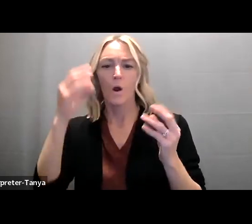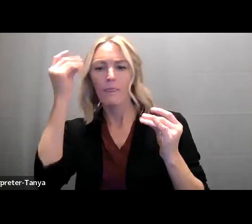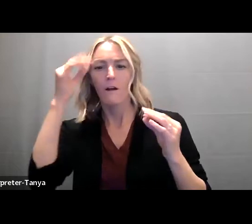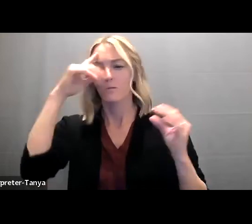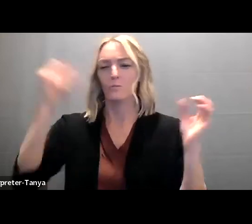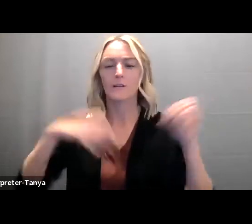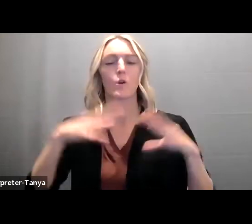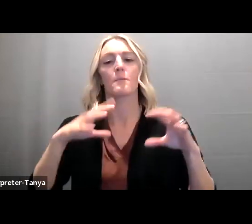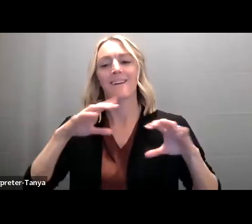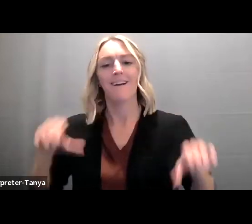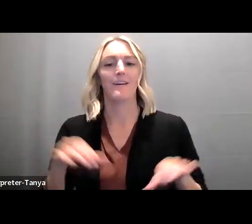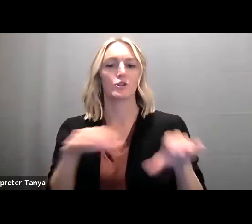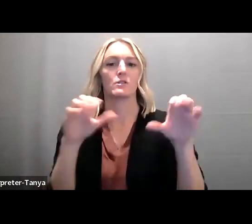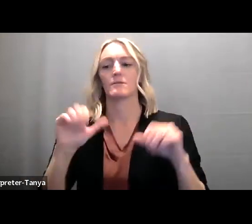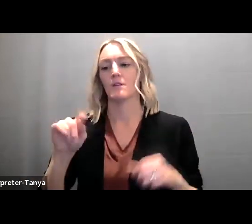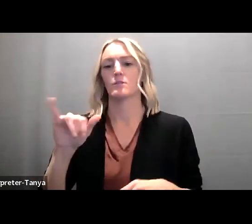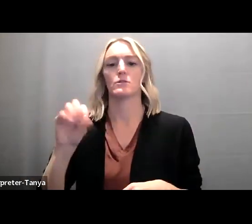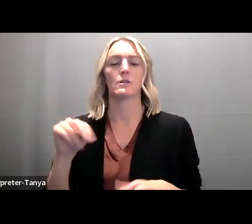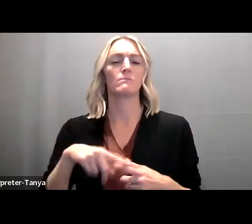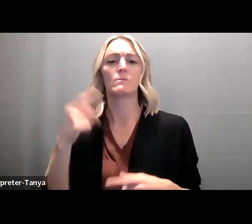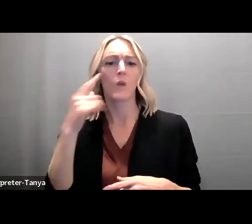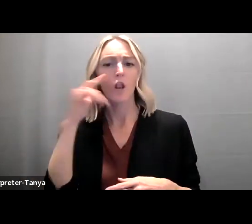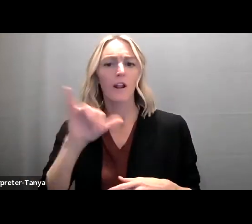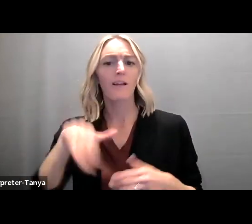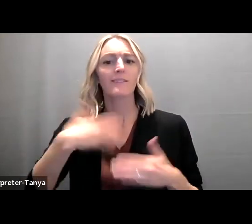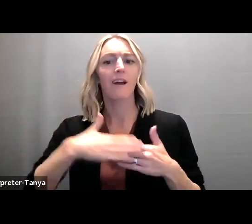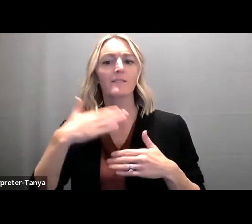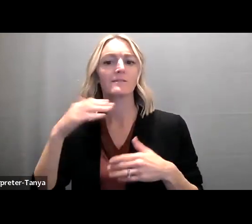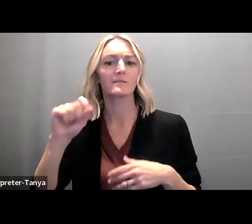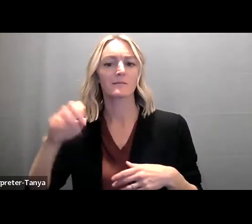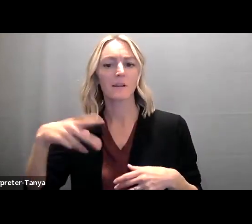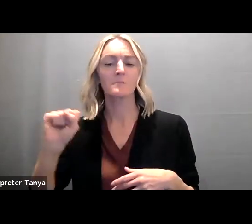Like what do activities look like? What do next steps look like in terms of consumers do we work together?